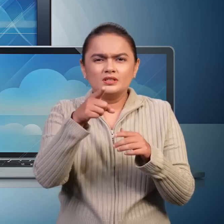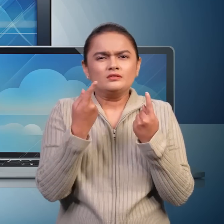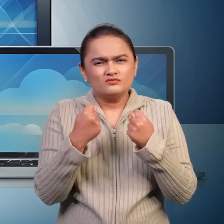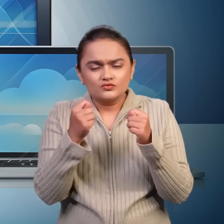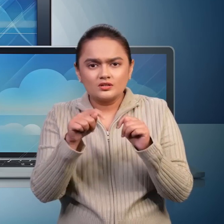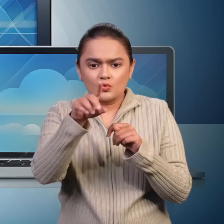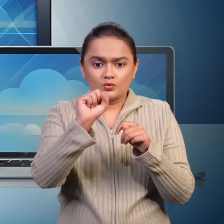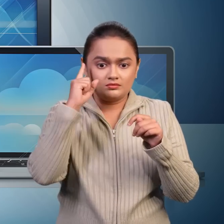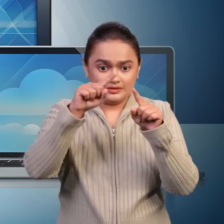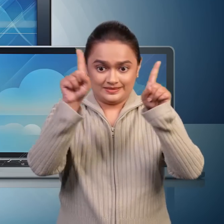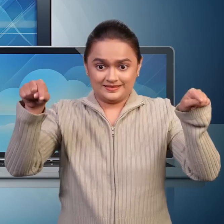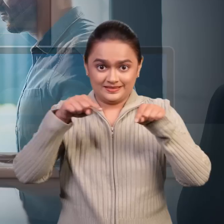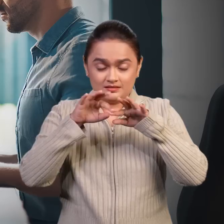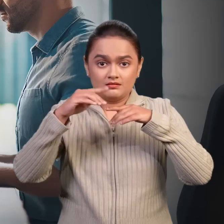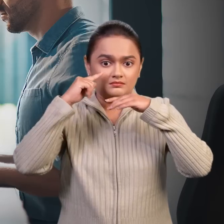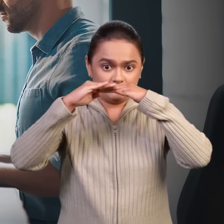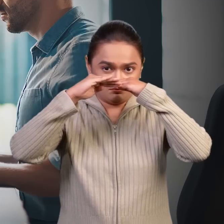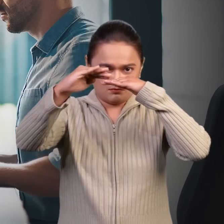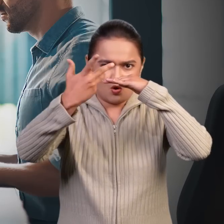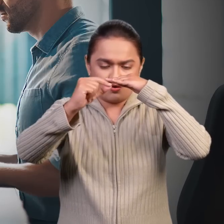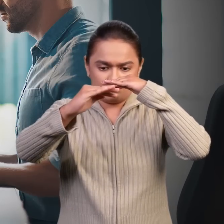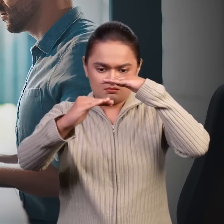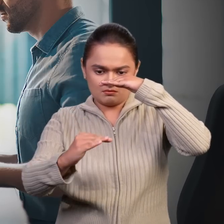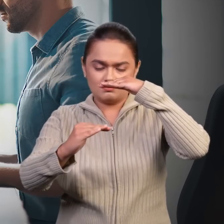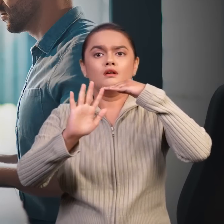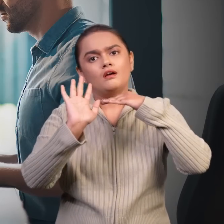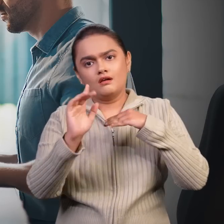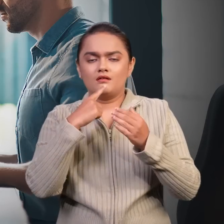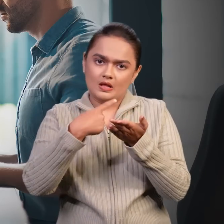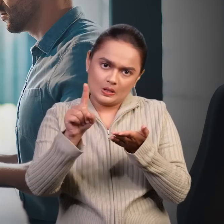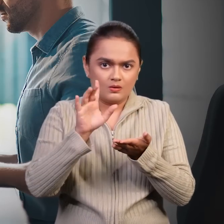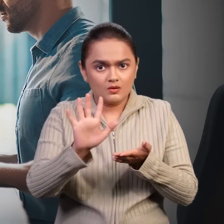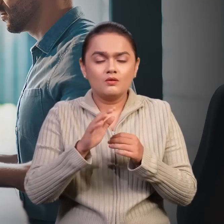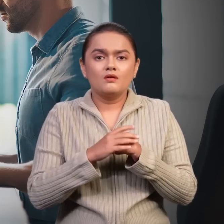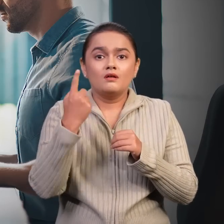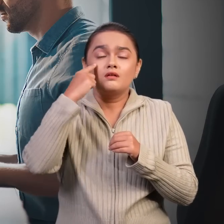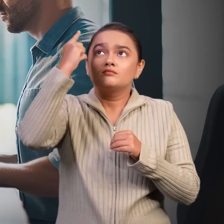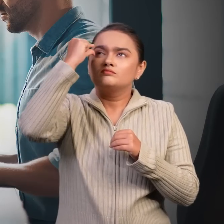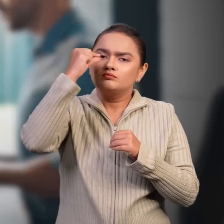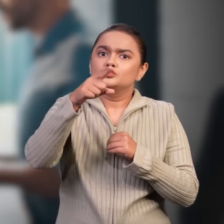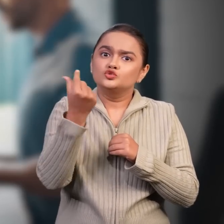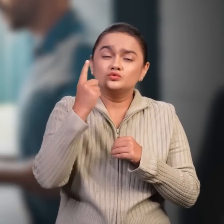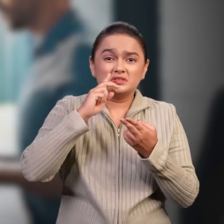Try and make sure that your monitor is either eye level or slightly lower. Maybe use eye lubricants.